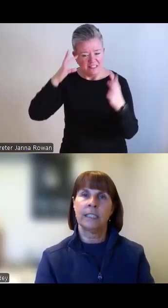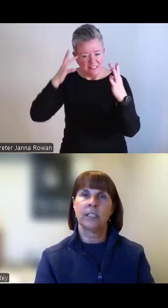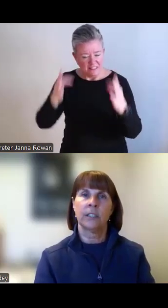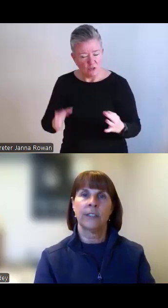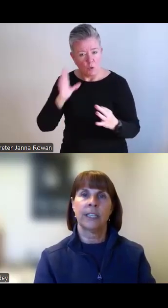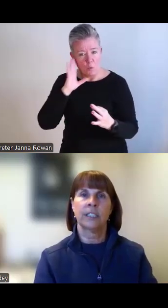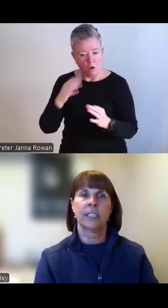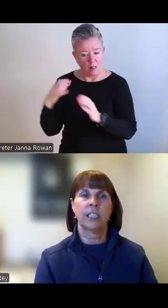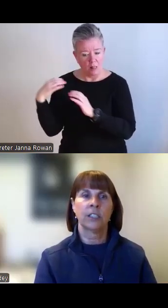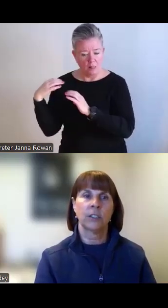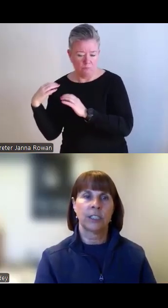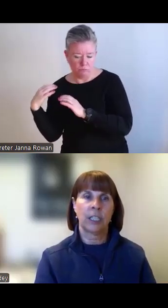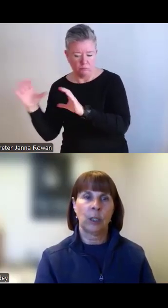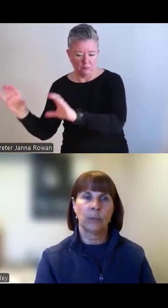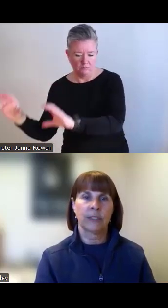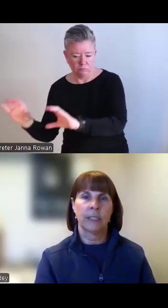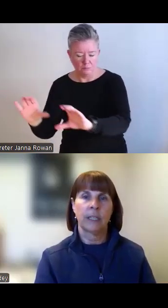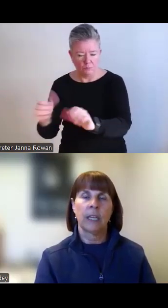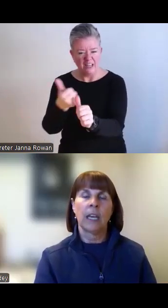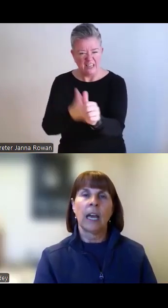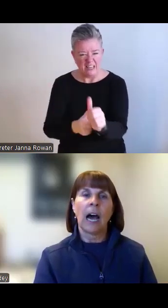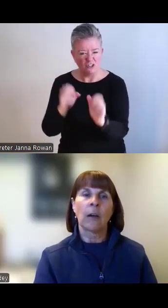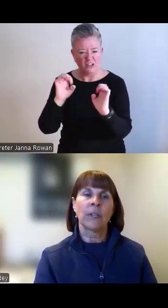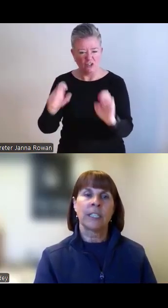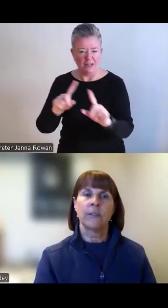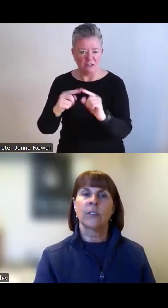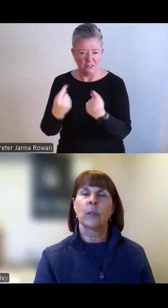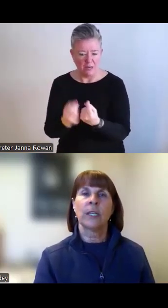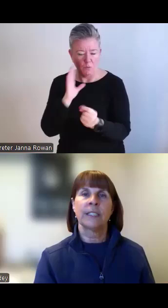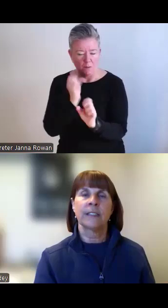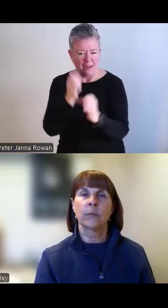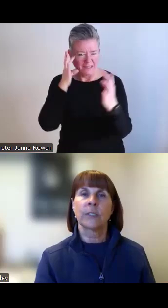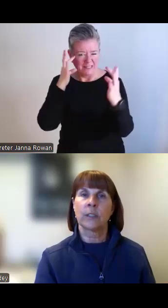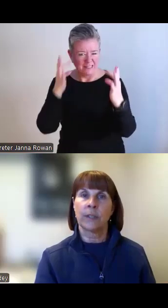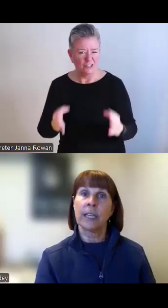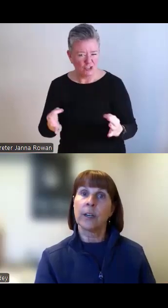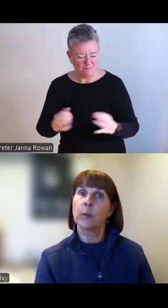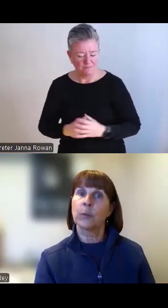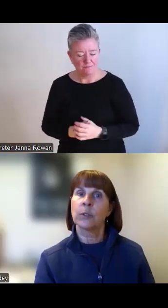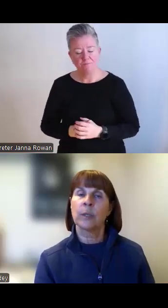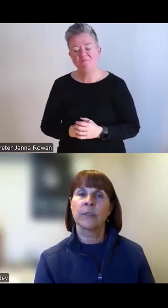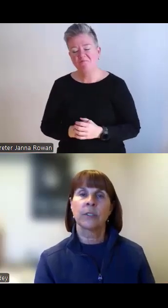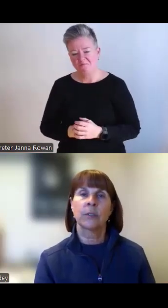with each of the educational teams. I want to give you some ideas of what some of the other programs